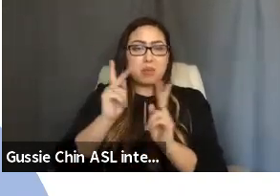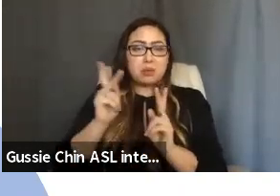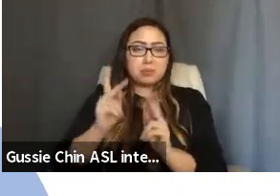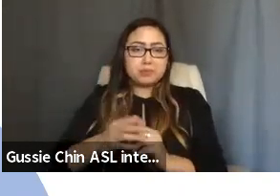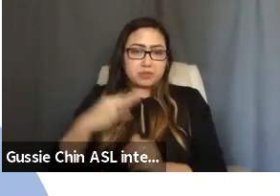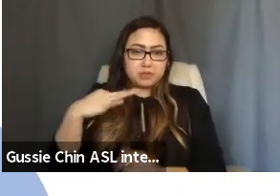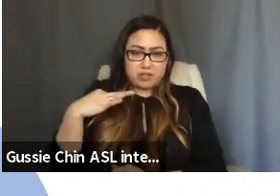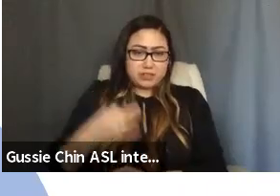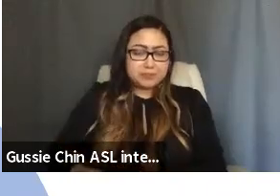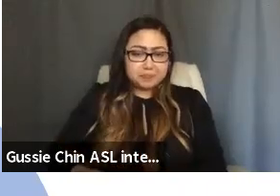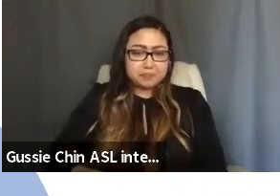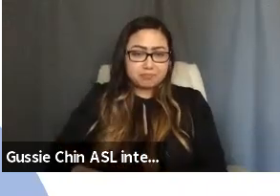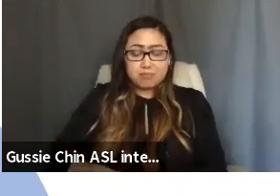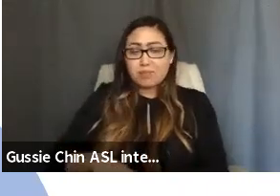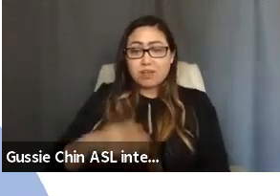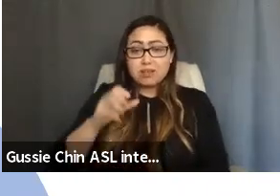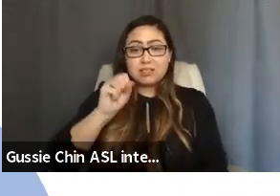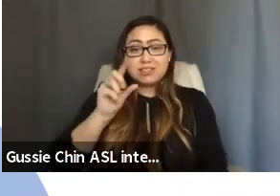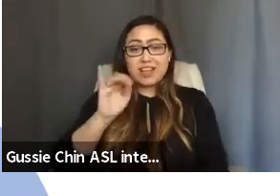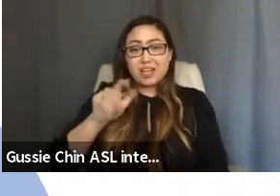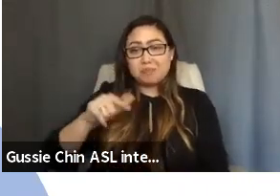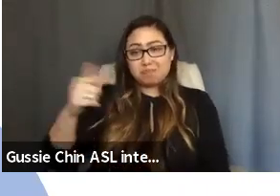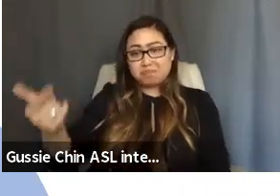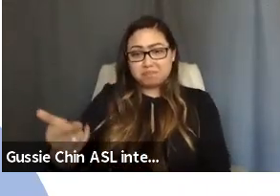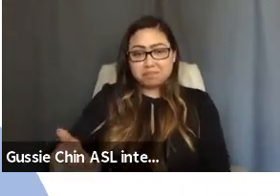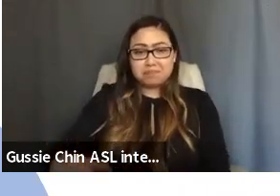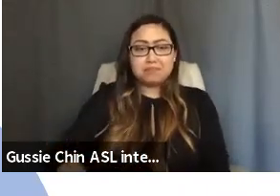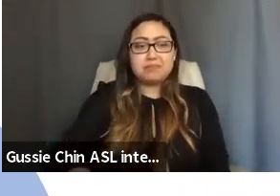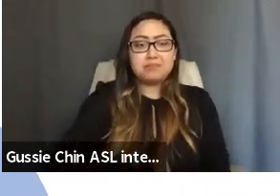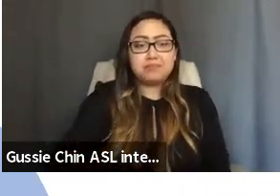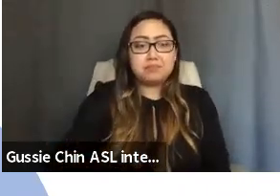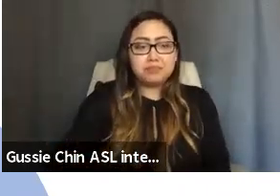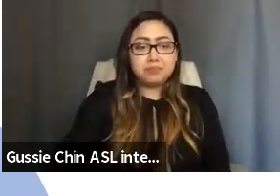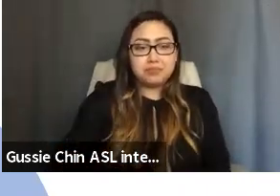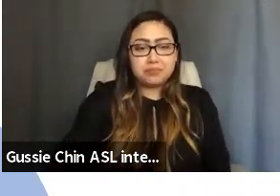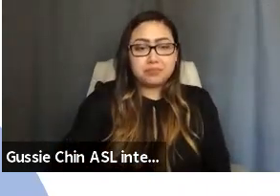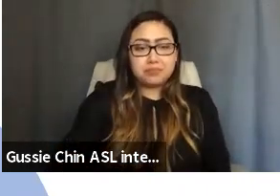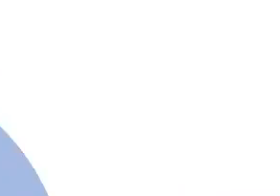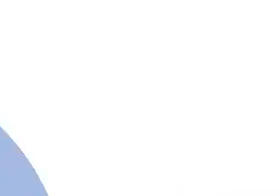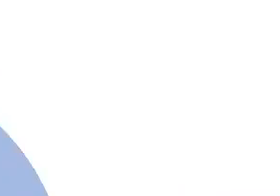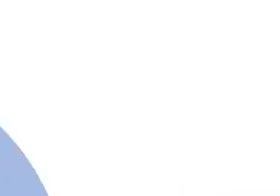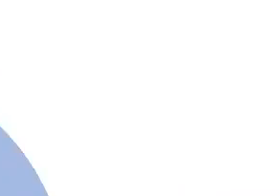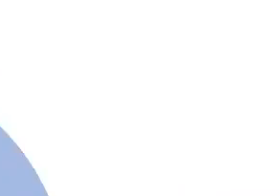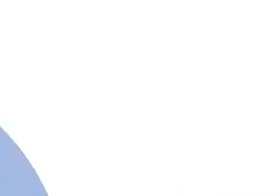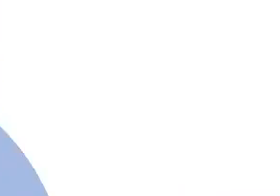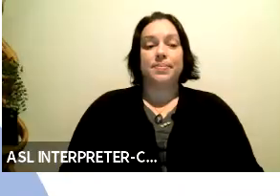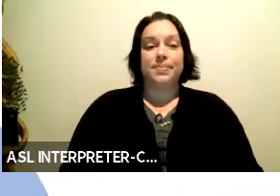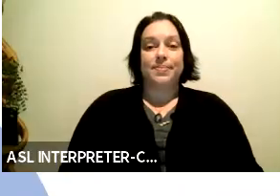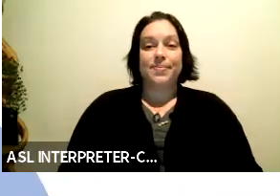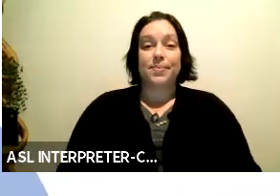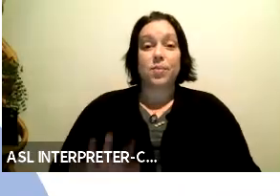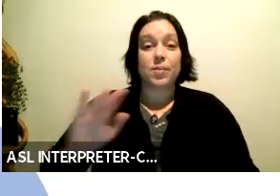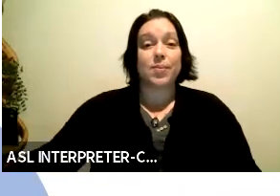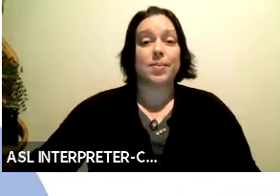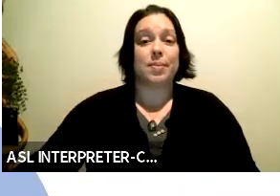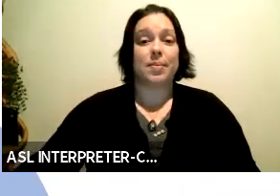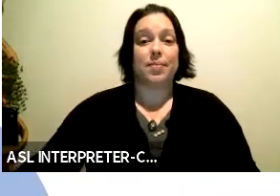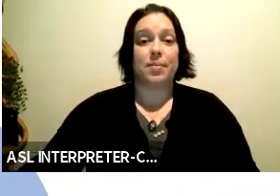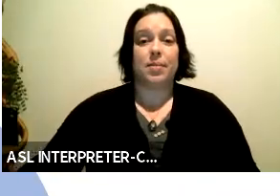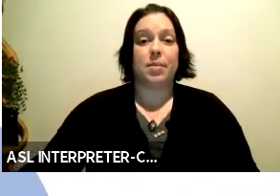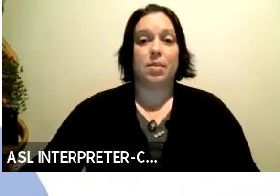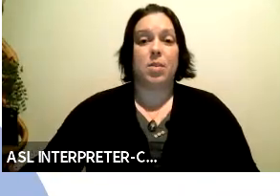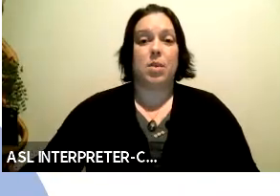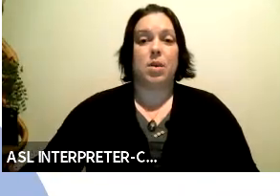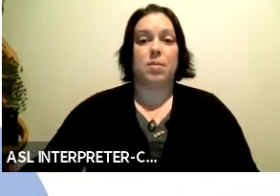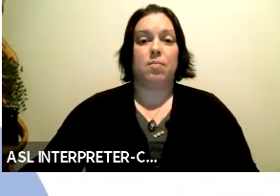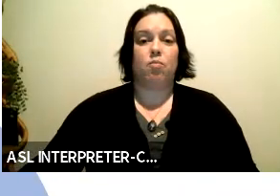Thank you, Charlotte. And when COVID hit us, in my role, because this role was new and people